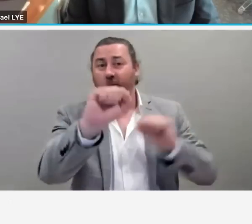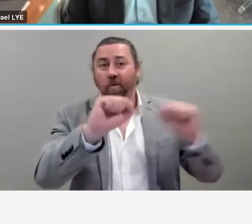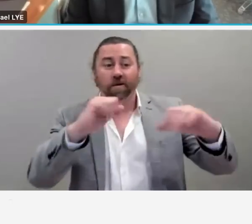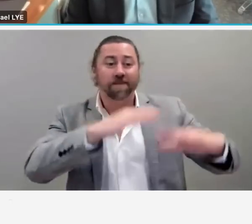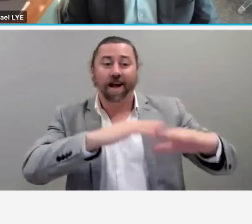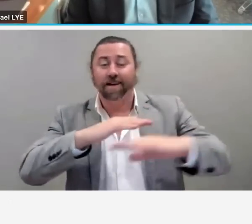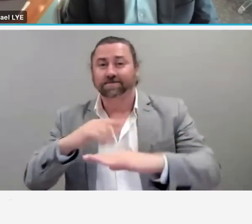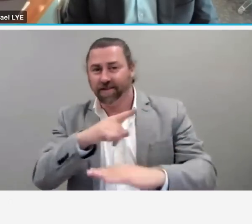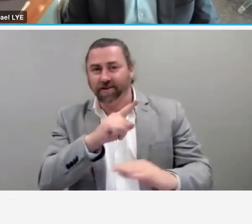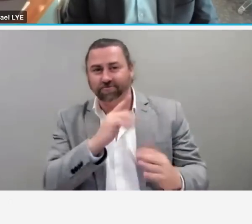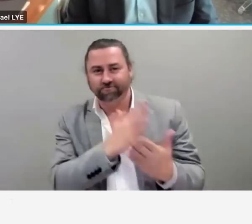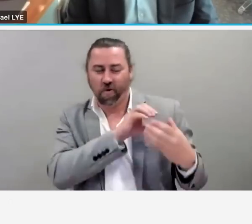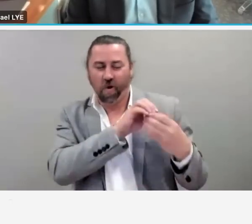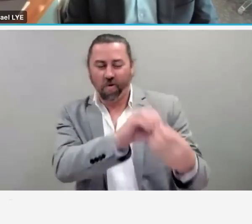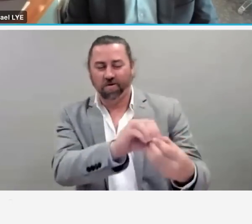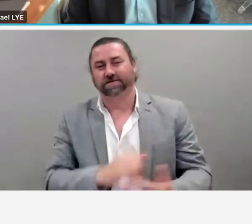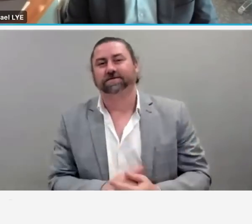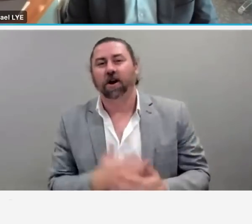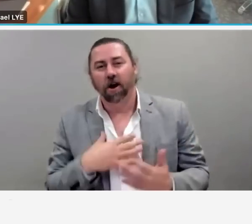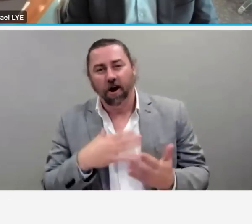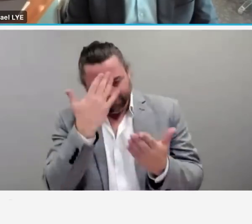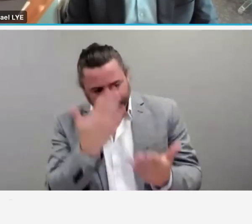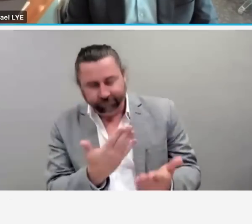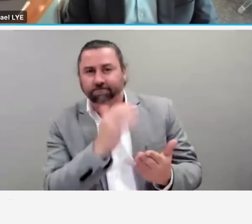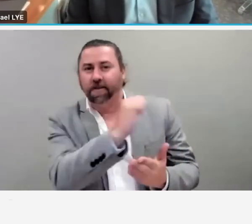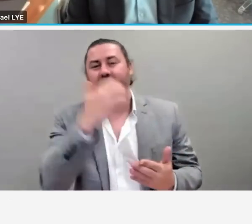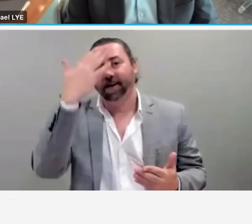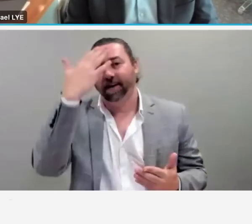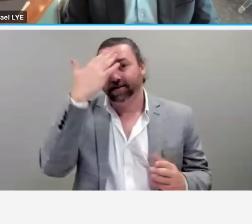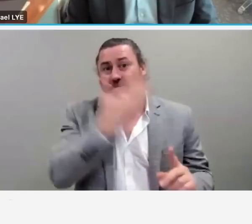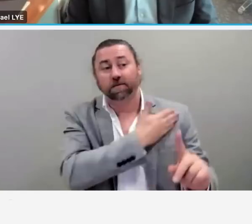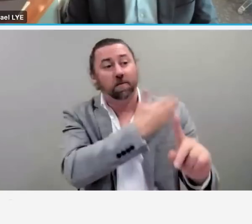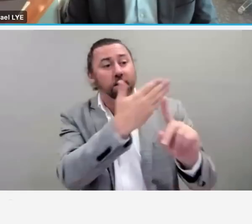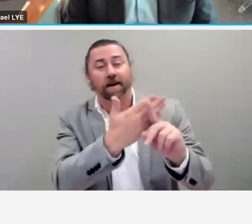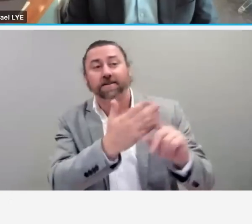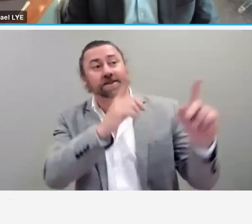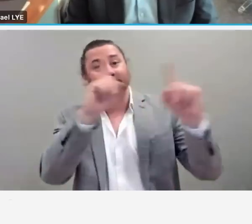in Australia and I want to pay my respects to Elders past, present and emerging.